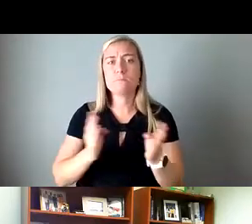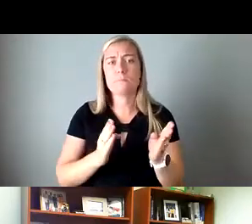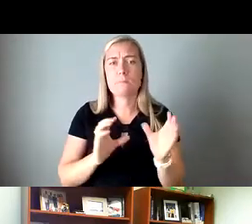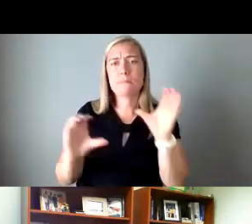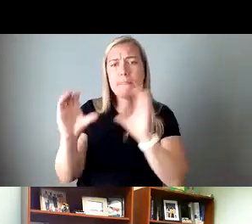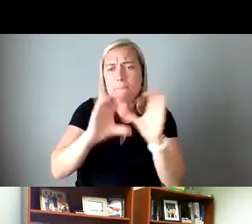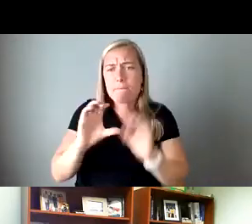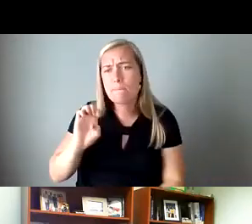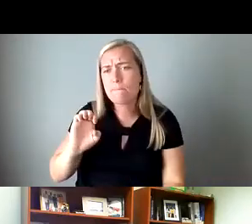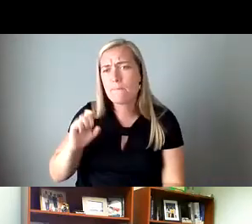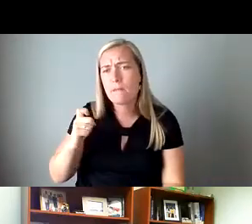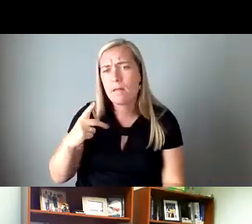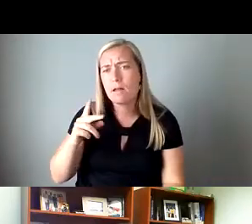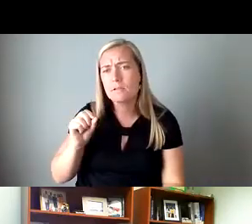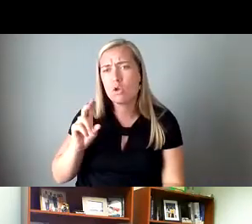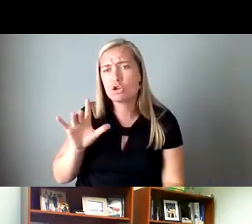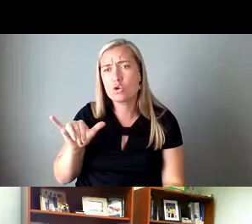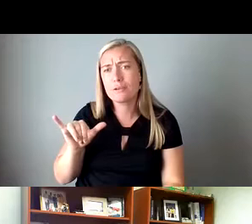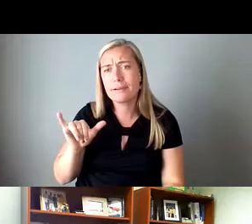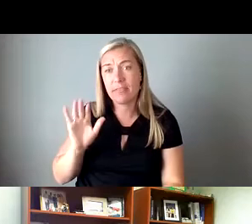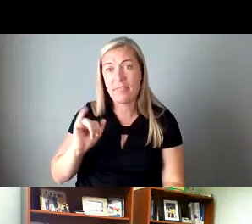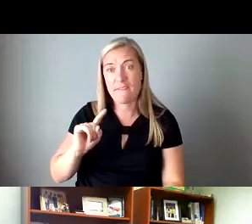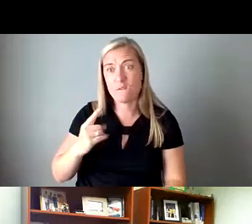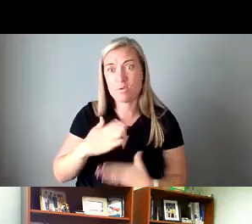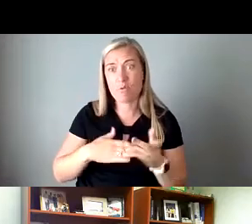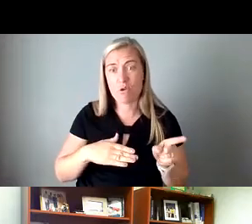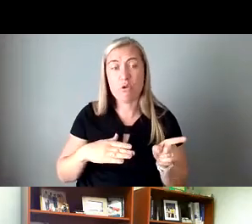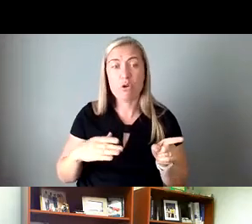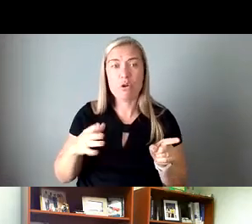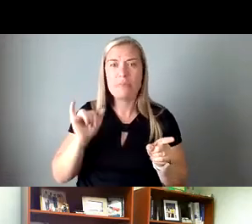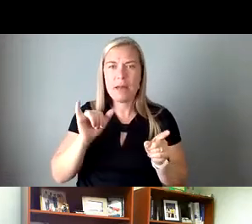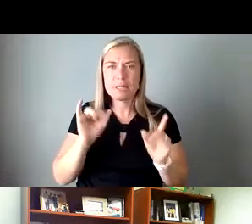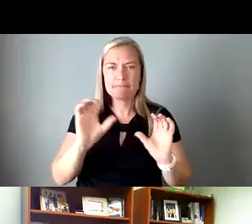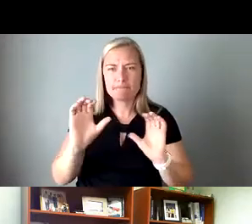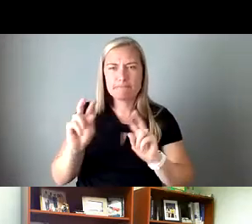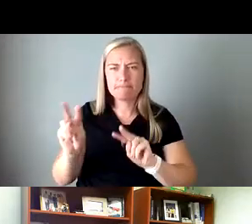right target. Those are things that we already knew ahead of time based on previous coronal viruses